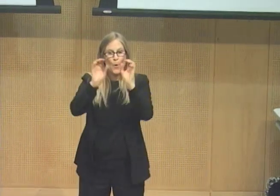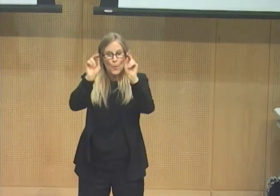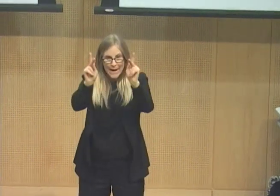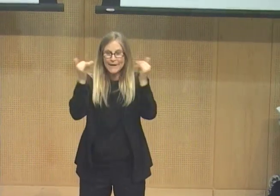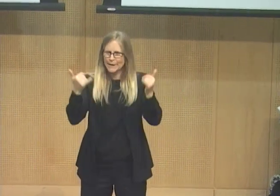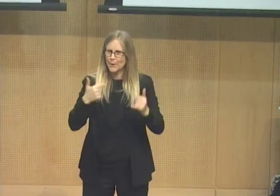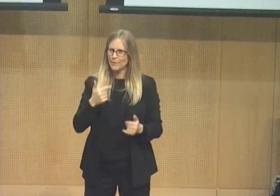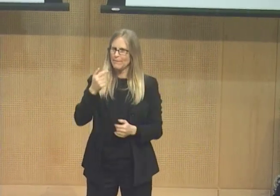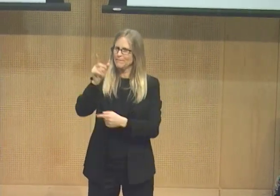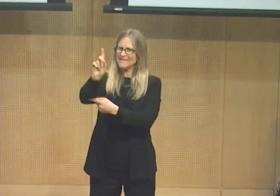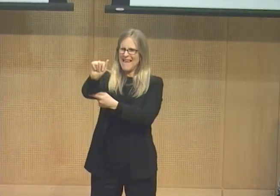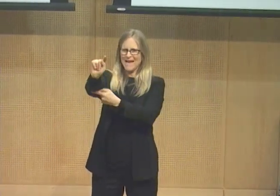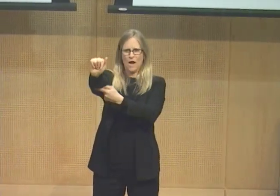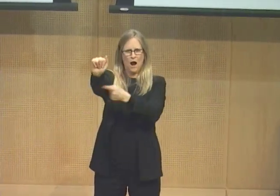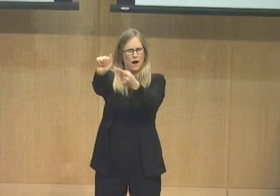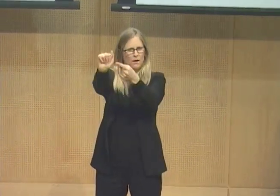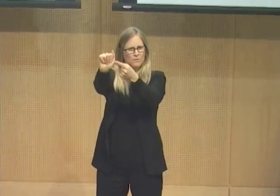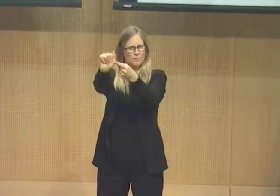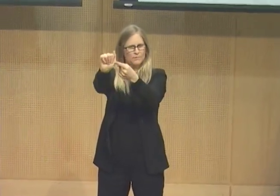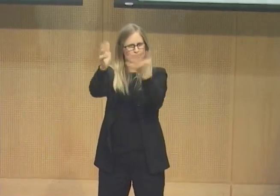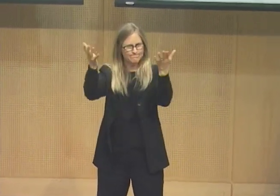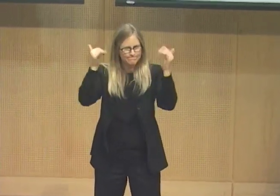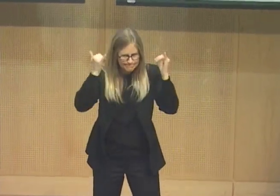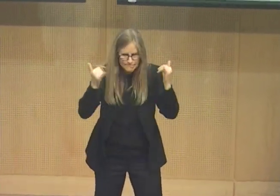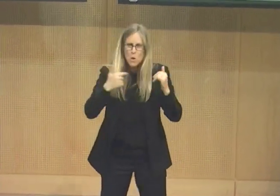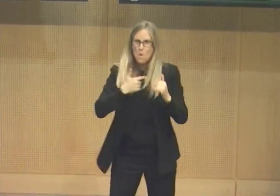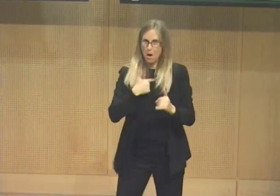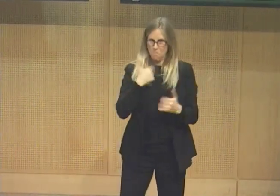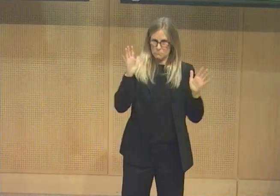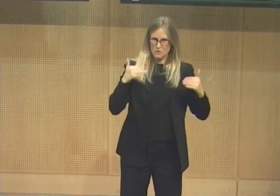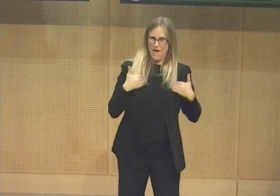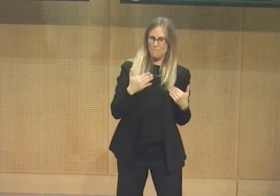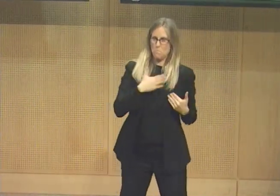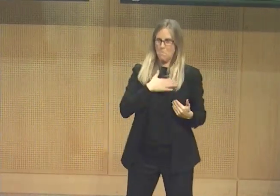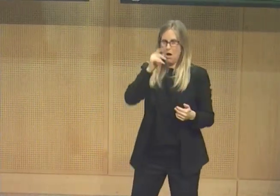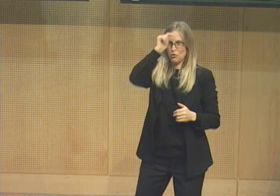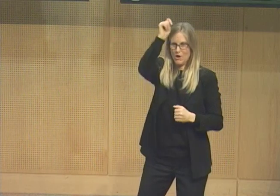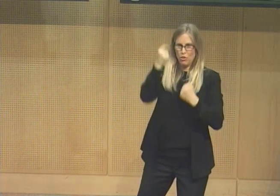OK. Now I'm going to explain my data set. I have the theoretical framework,